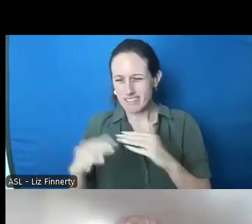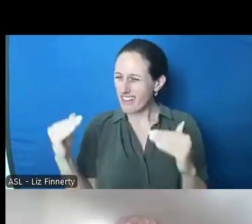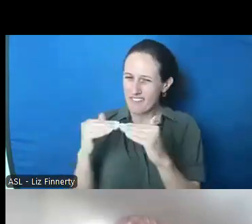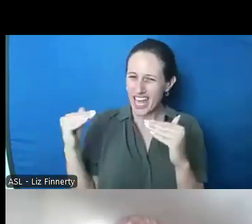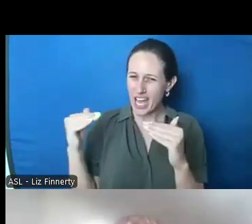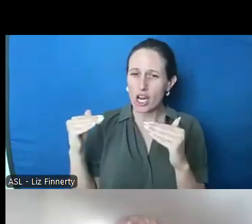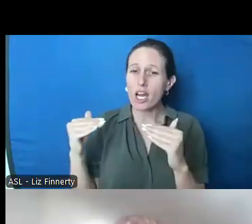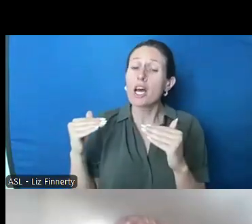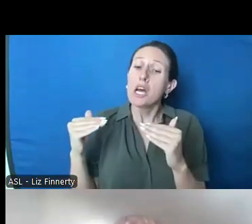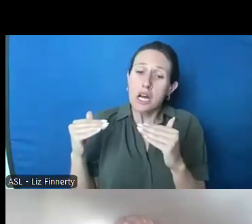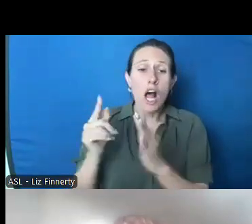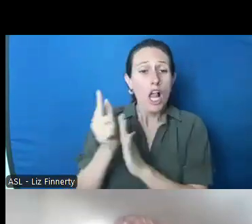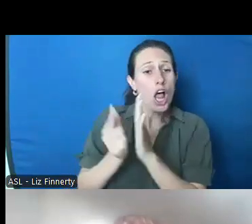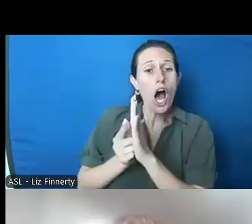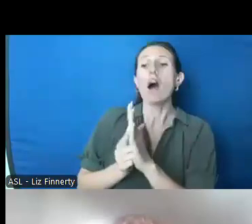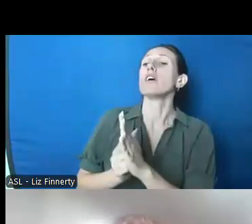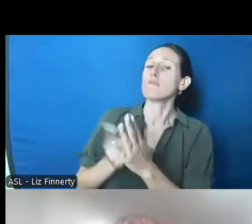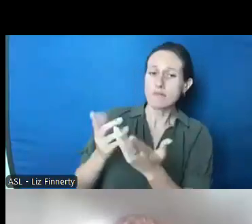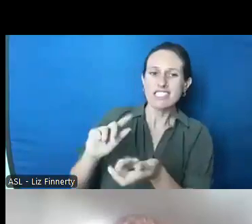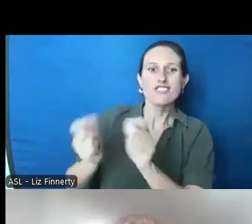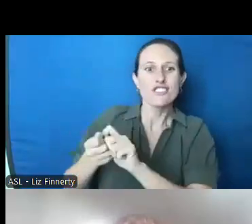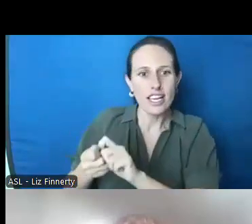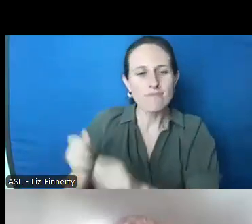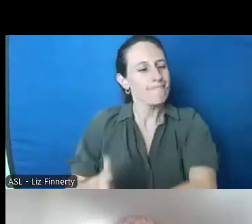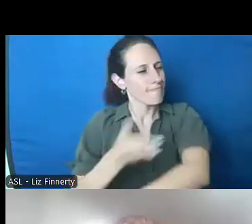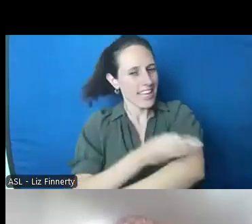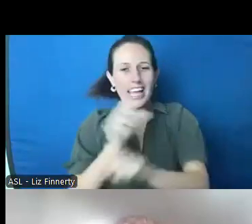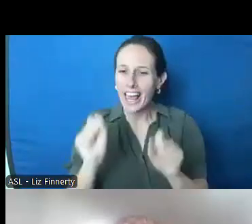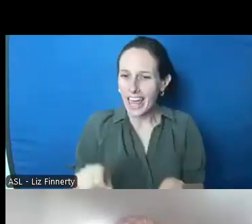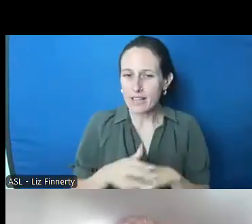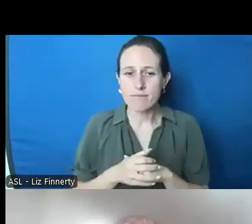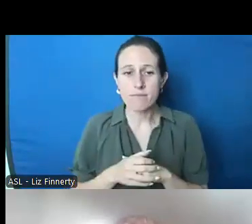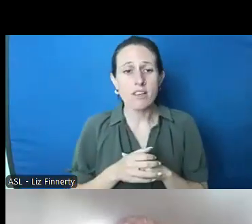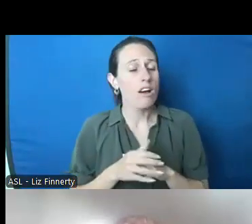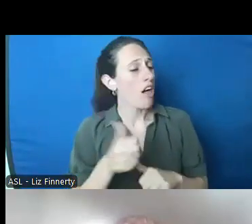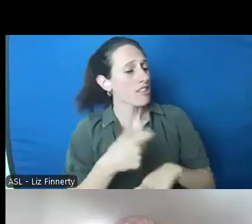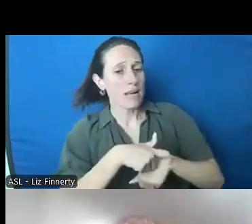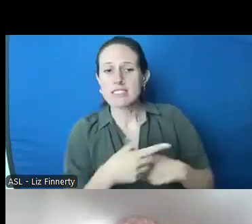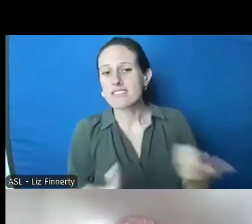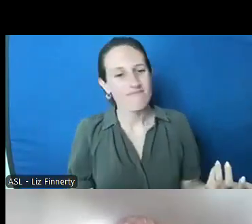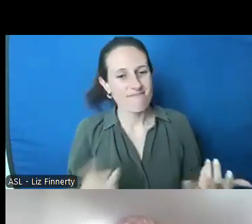laws. Sometimes it can't, and sometimes even if it can, I just don't have the time or maybe the